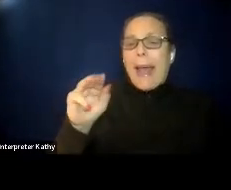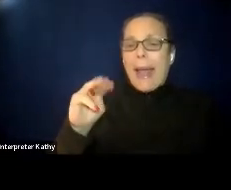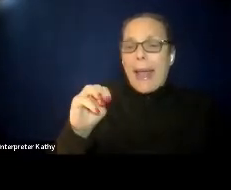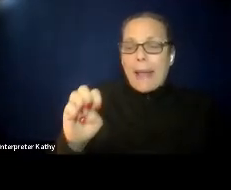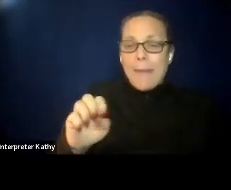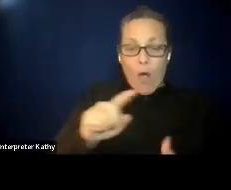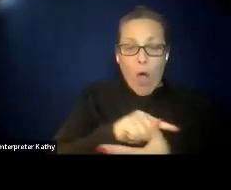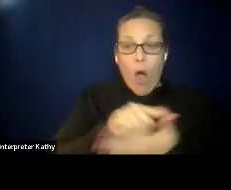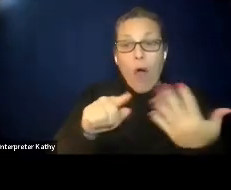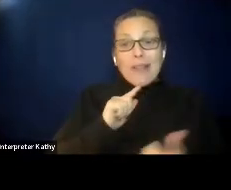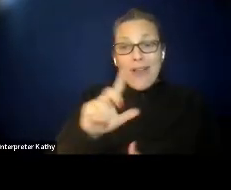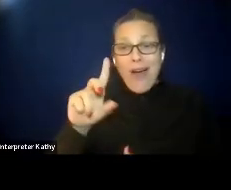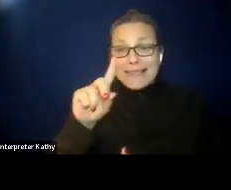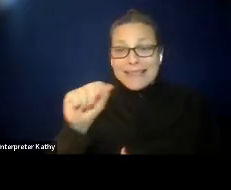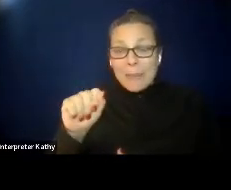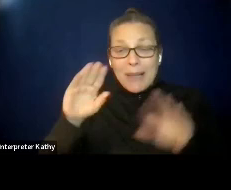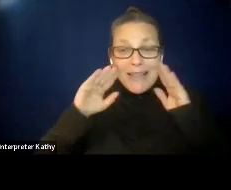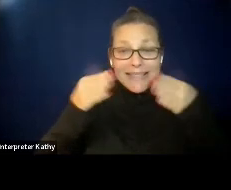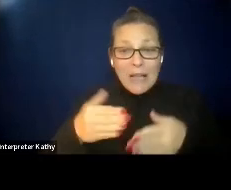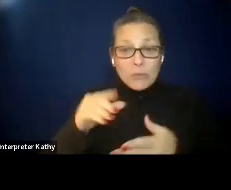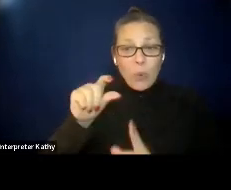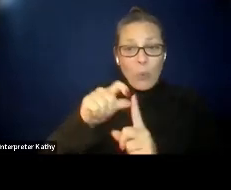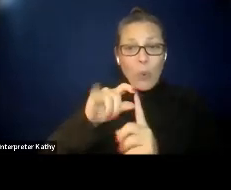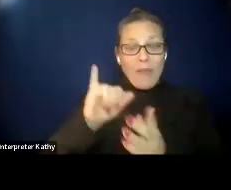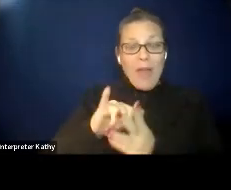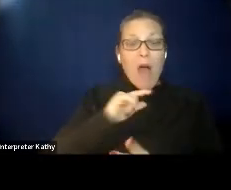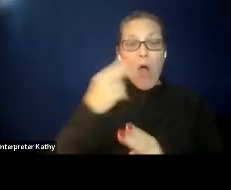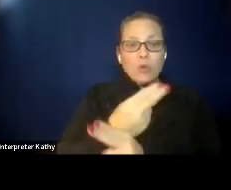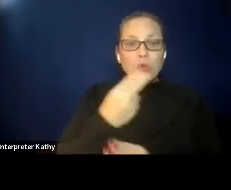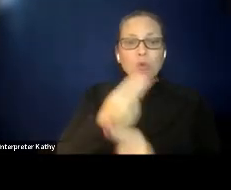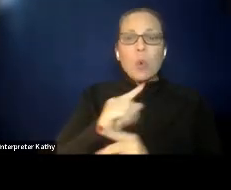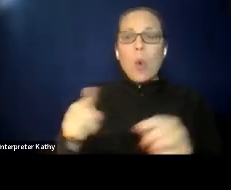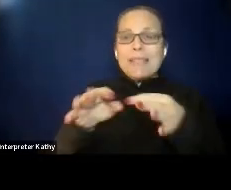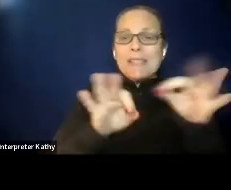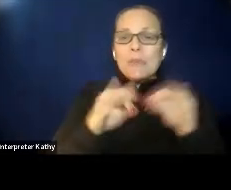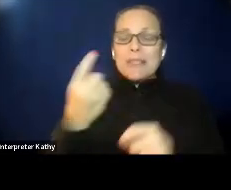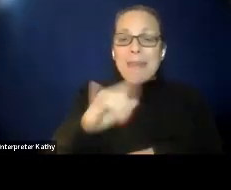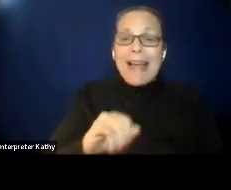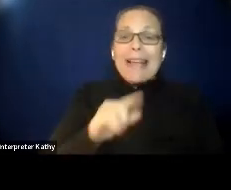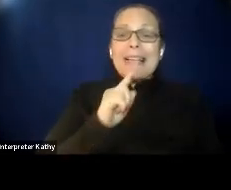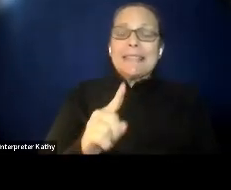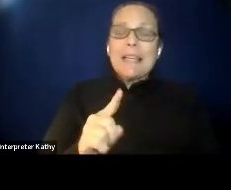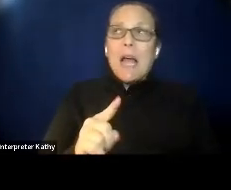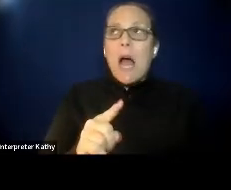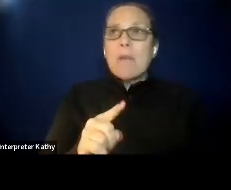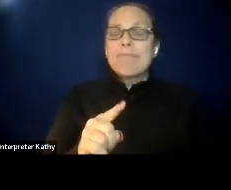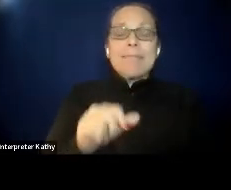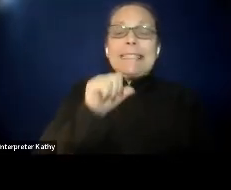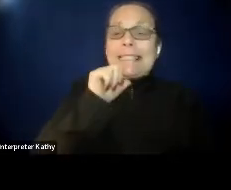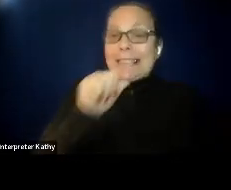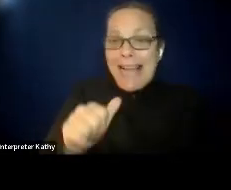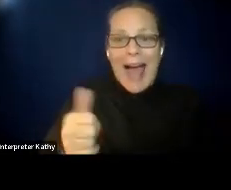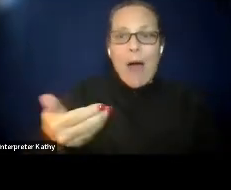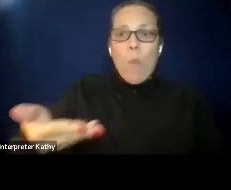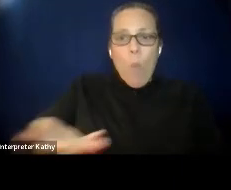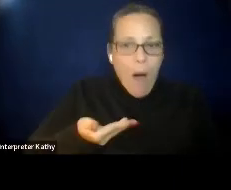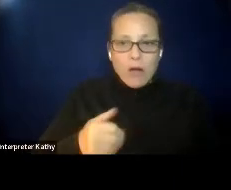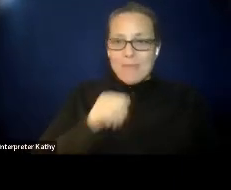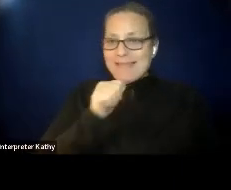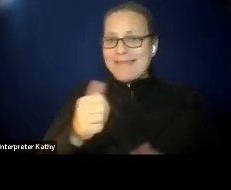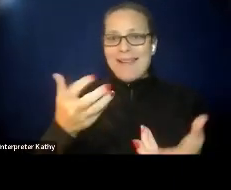vocabulary. The "r" word, retarded, lame, et cetera, are all disability-centric words that are used